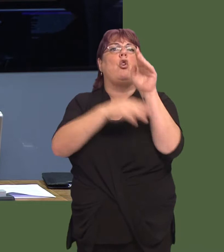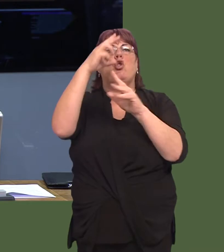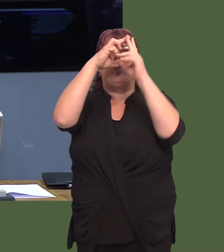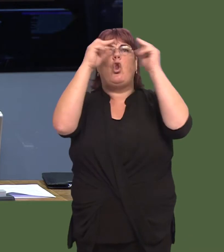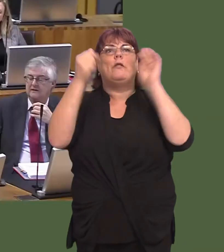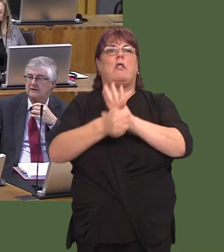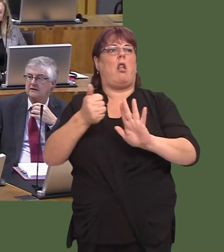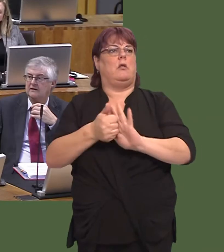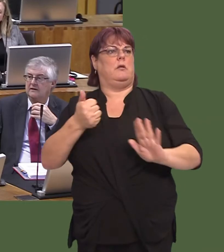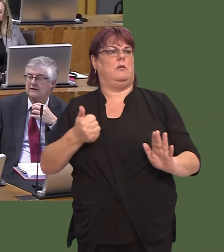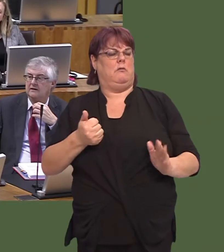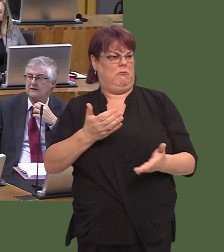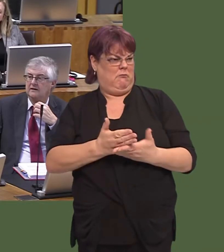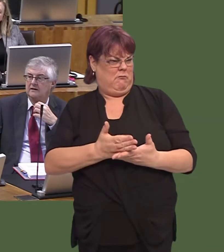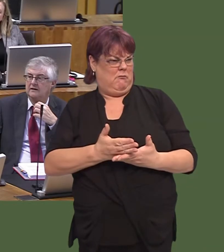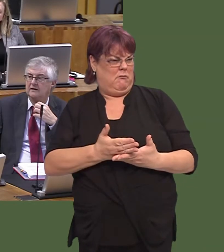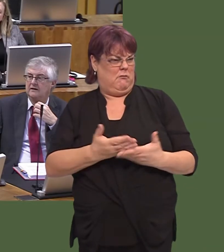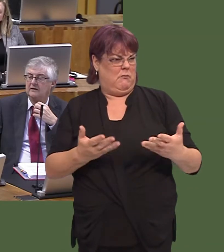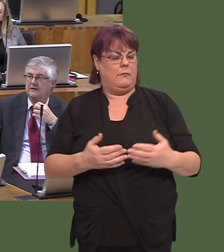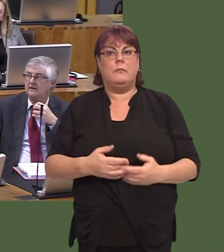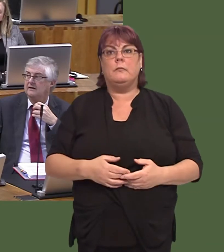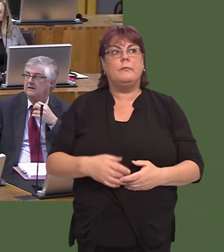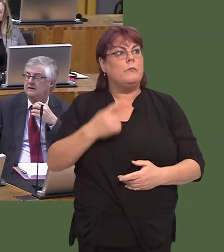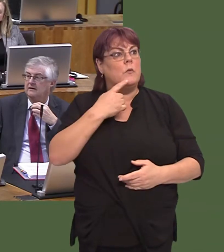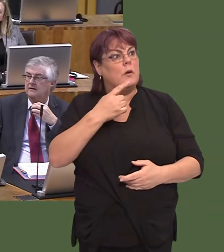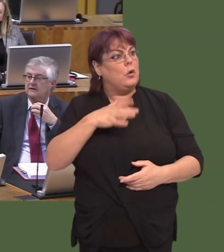Is he really saying, for example, that we donít want doctors from the EU?